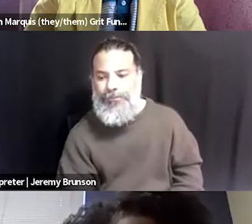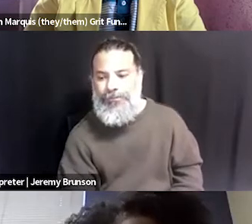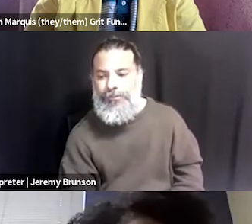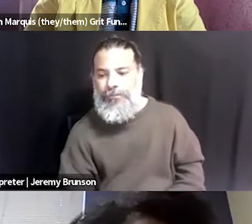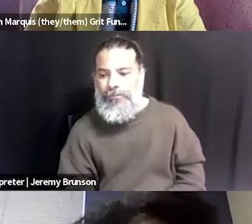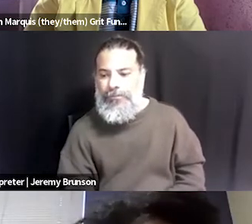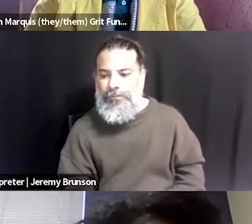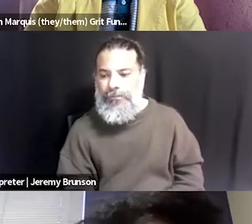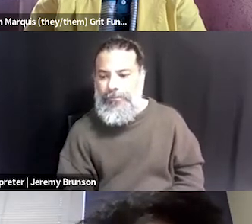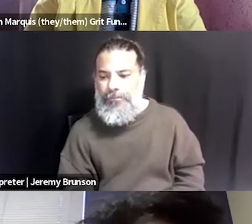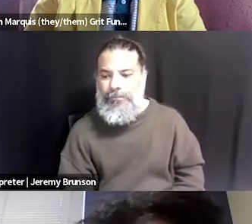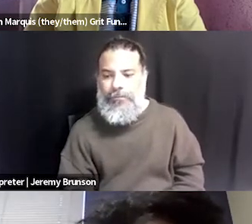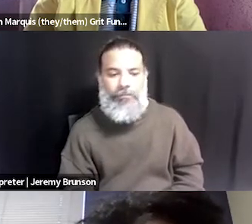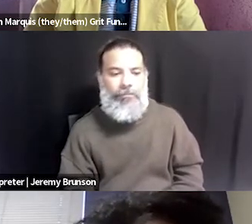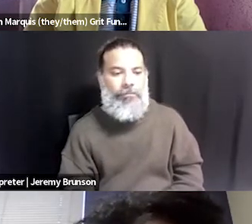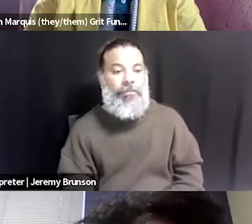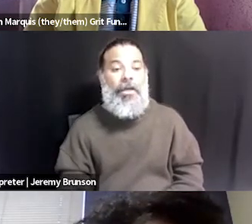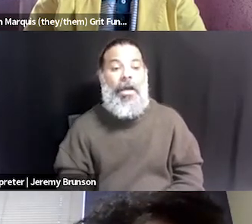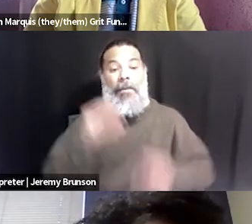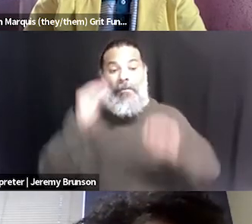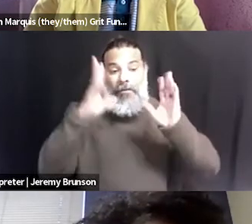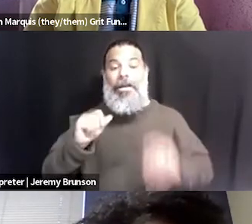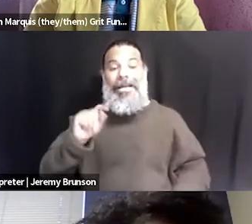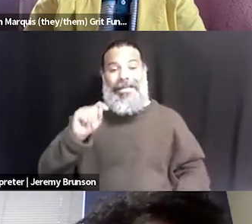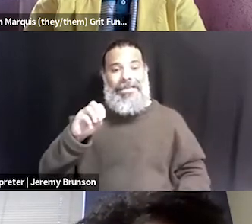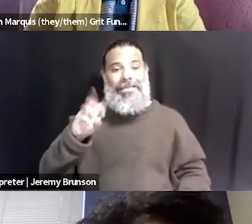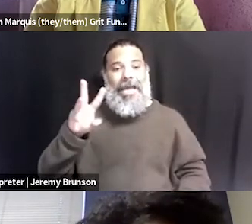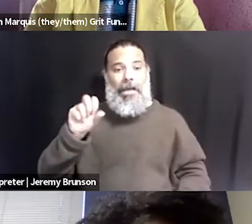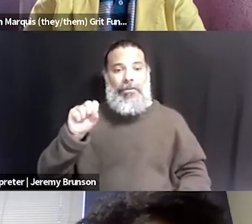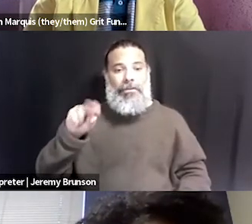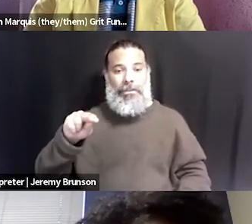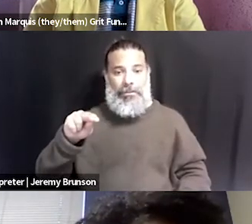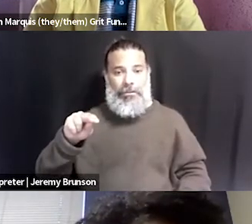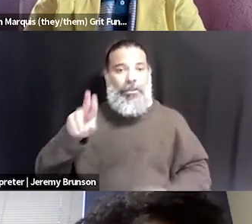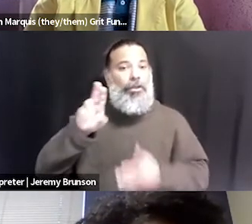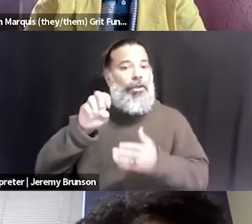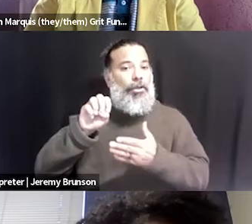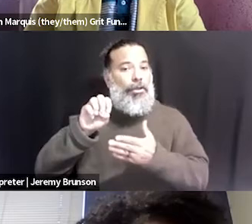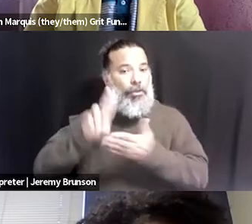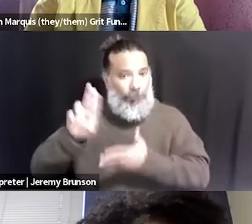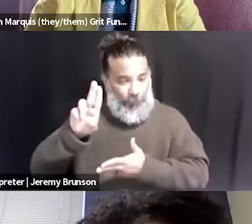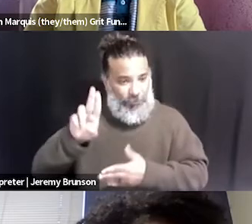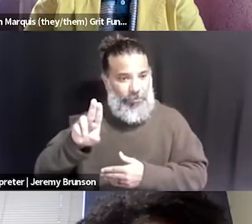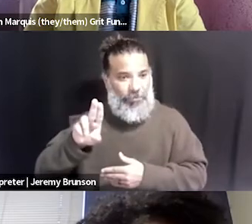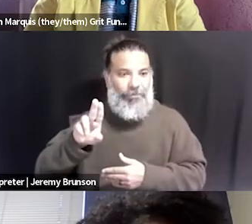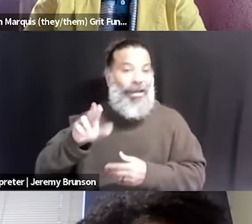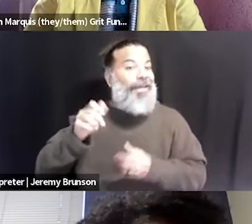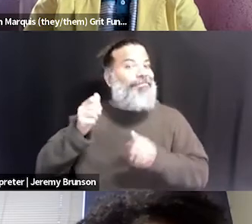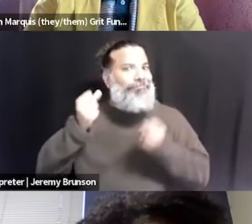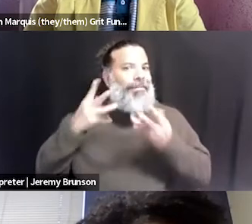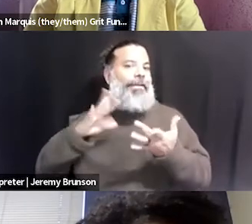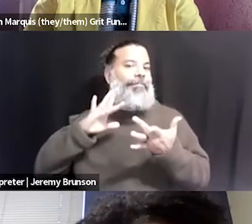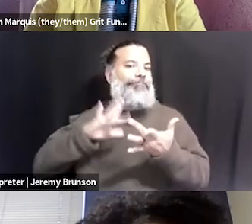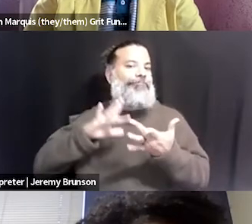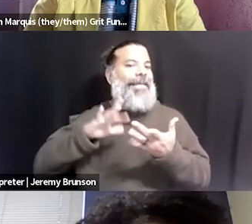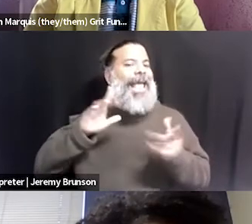So it is helpful, I'm a professor at Towson University. I had tons of connections at Towson.